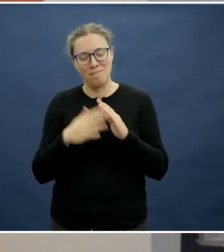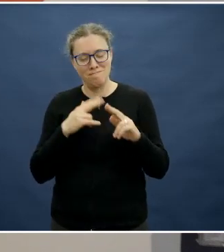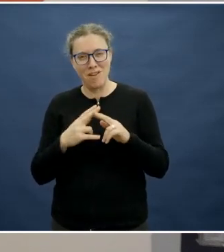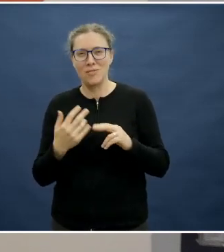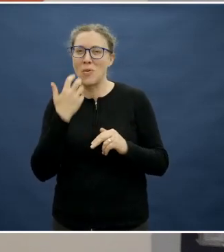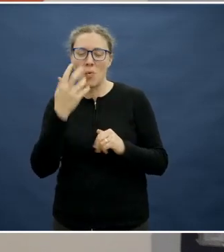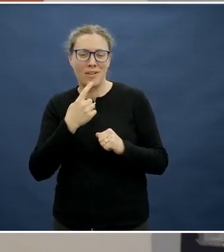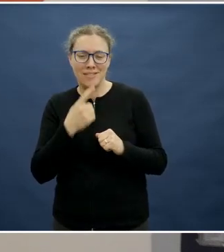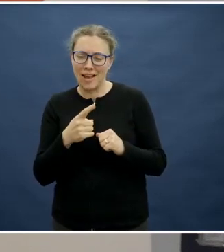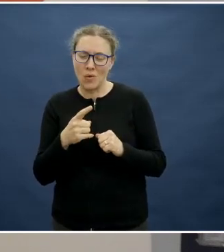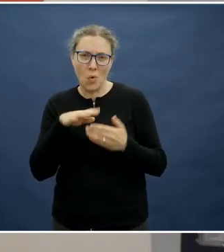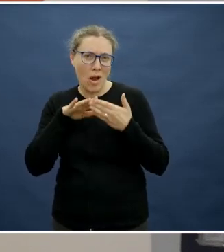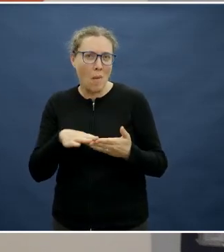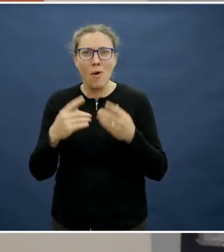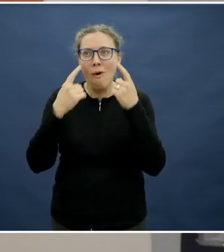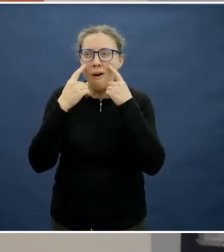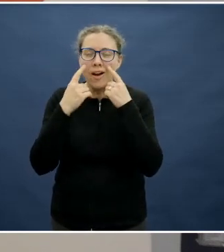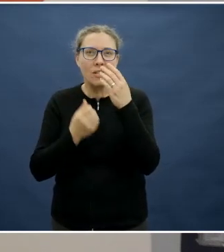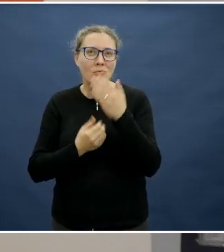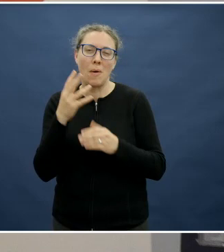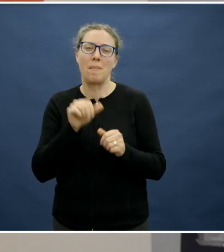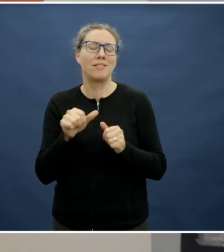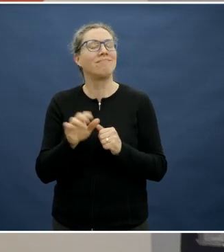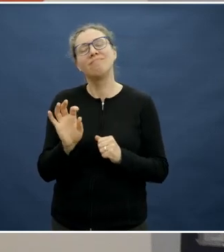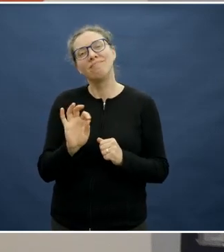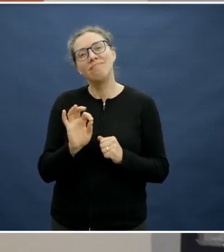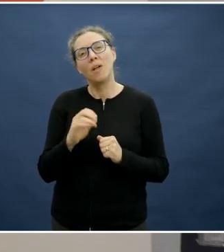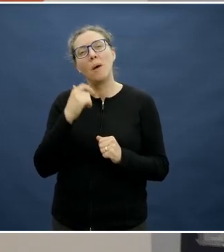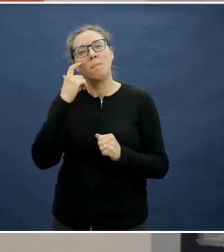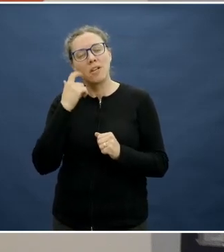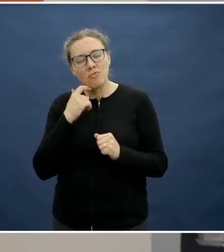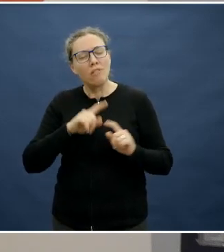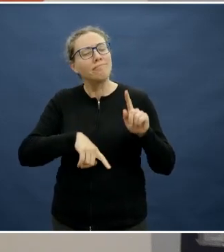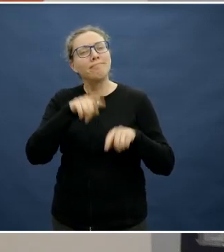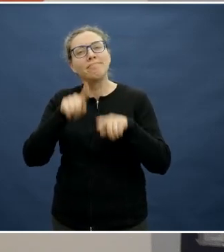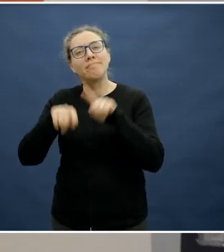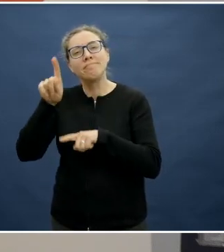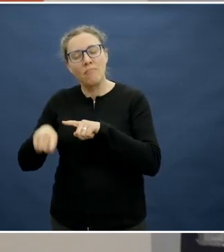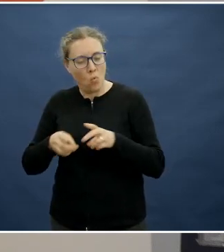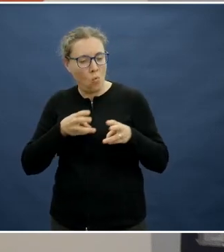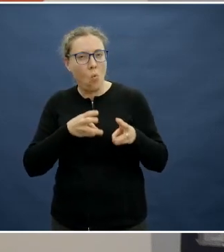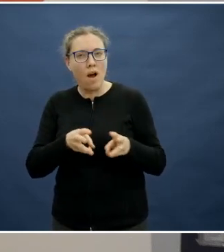But it's about highlighting different ways to engage and interact with food and, in this